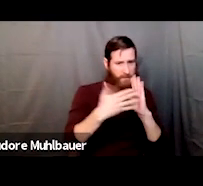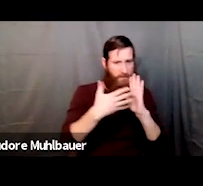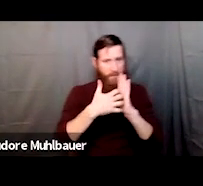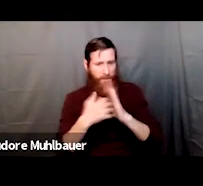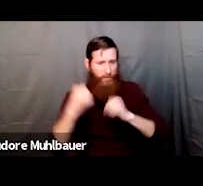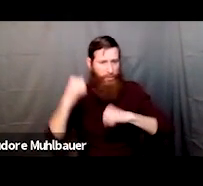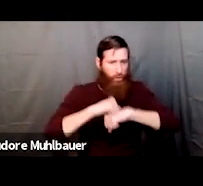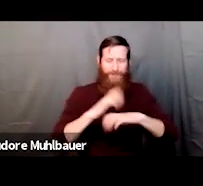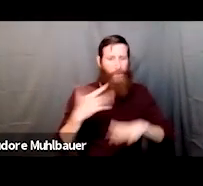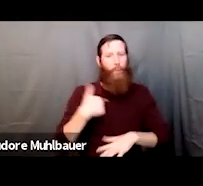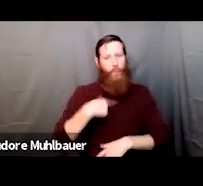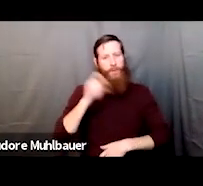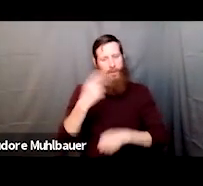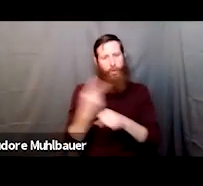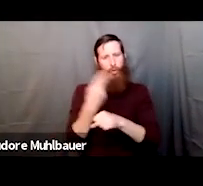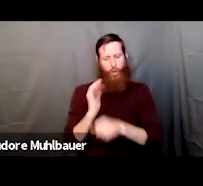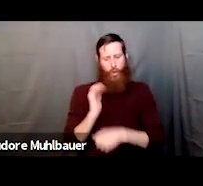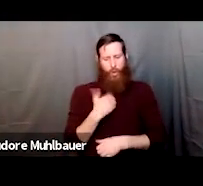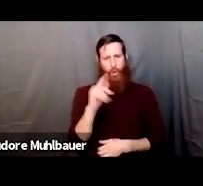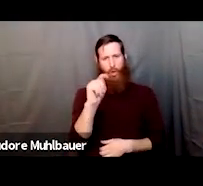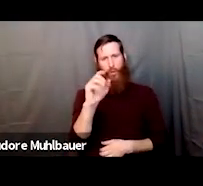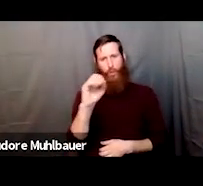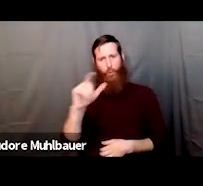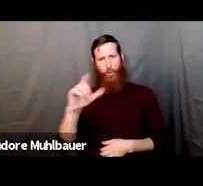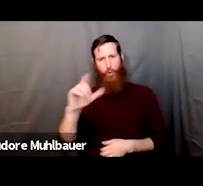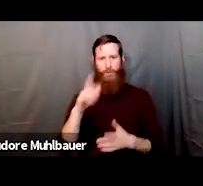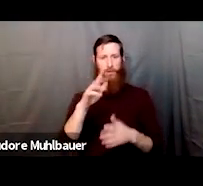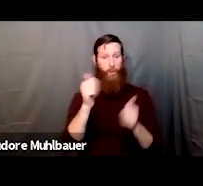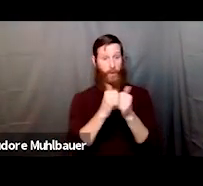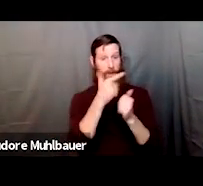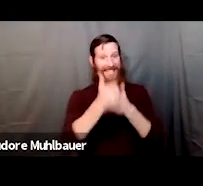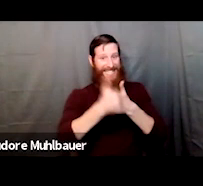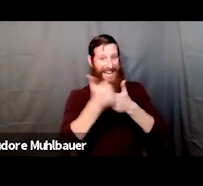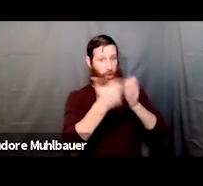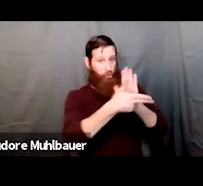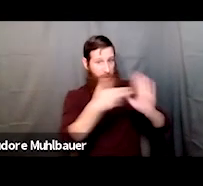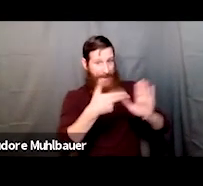by the experts in the form of the danger rating and the bottom line.